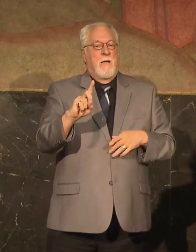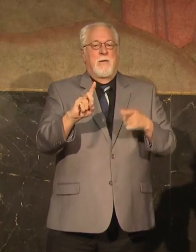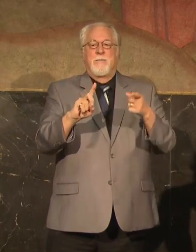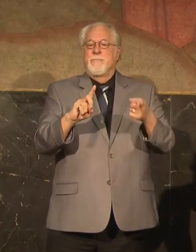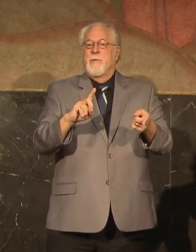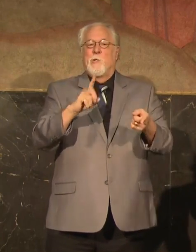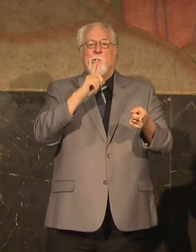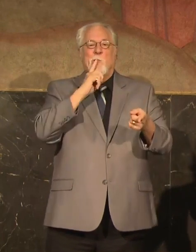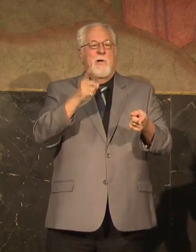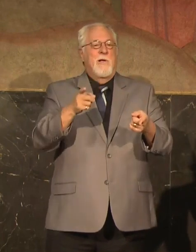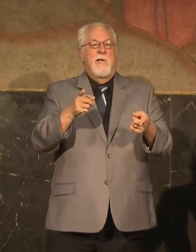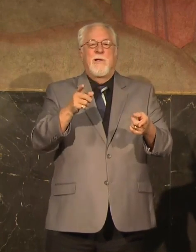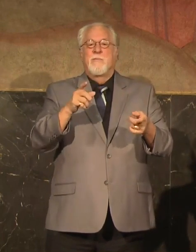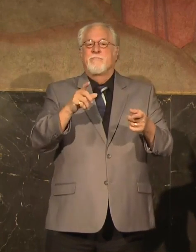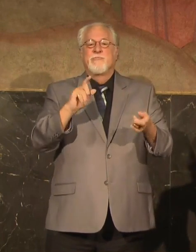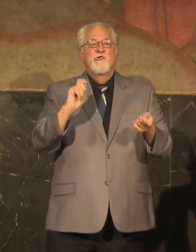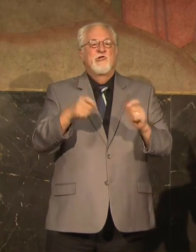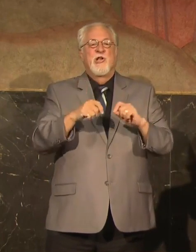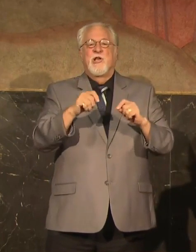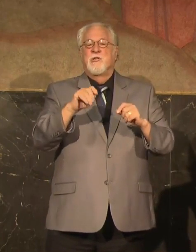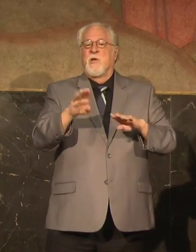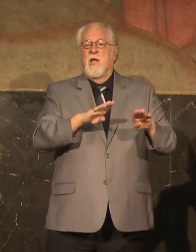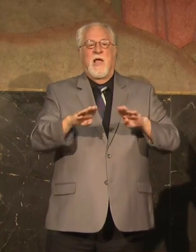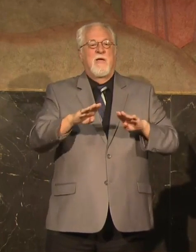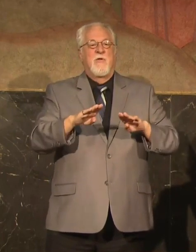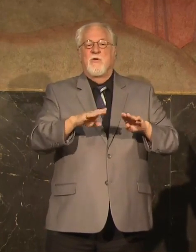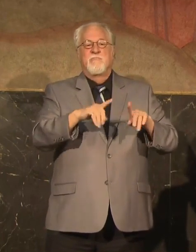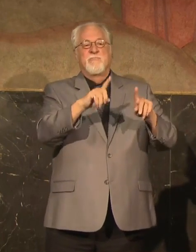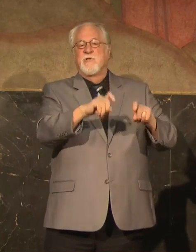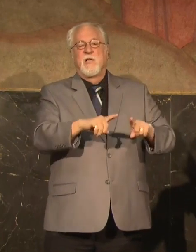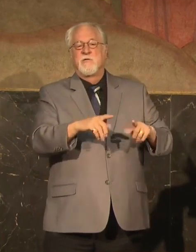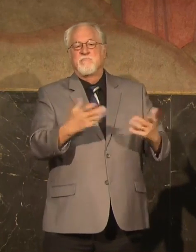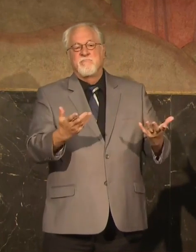really change their behavior. They don't get tested and they're out there